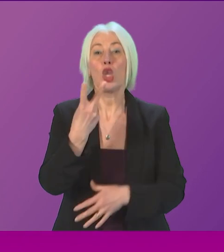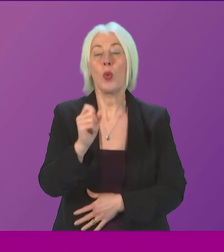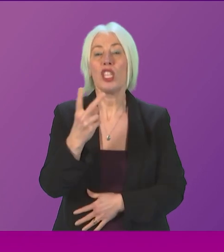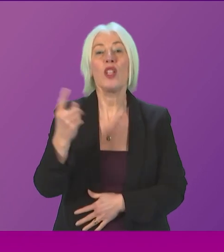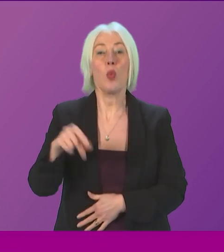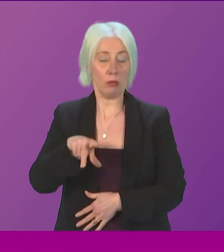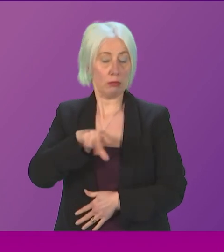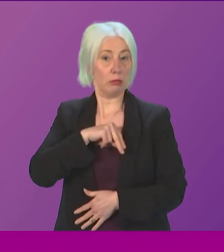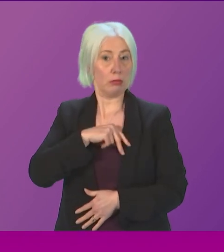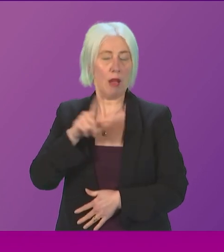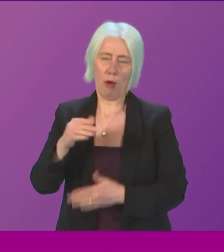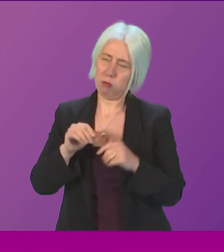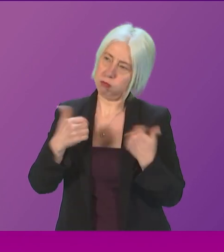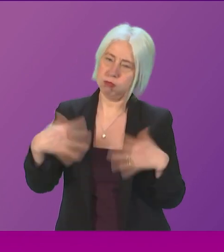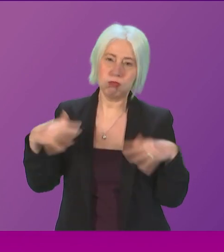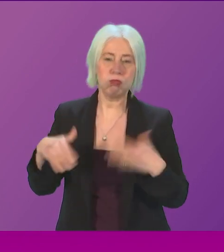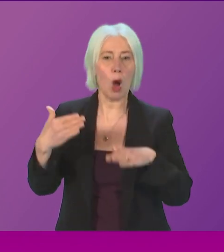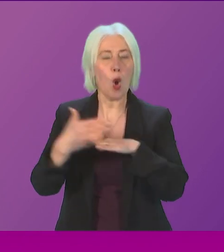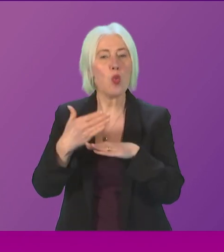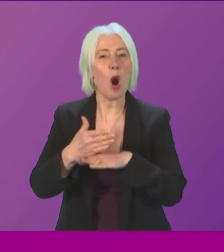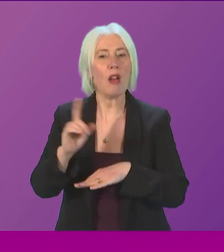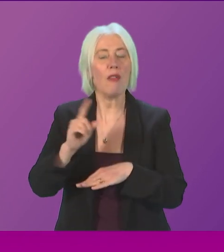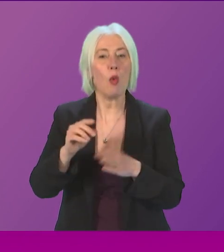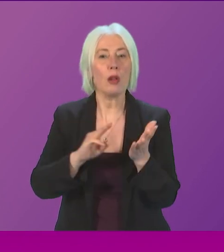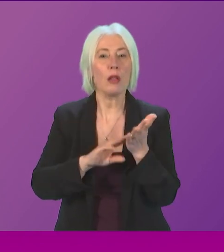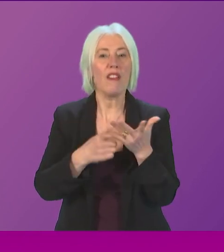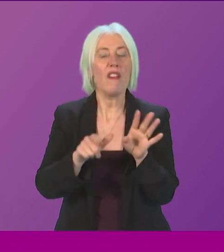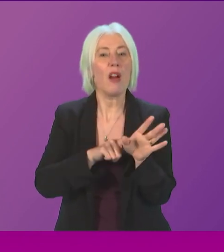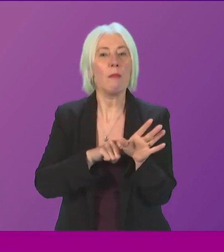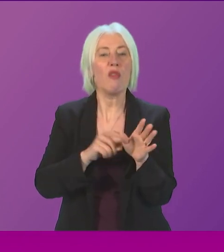for the outstanding work that she had done for the Moray Fresh Start charity.